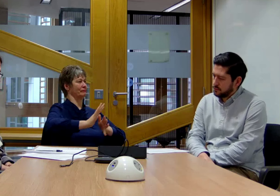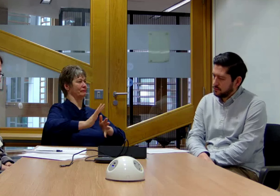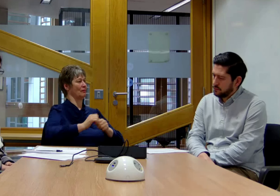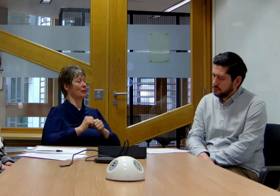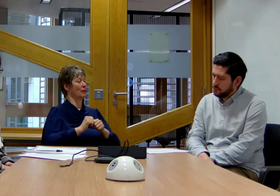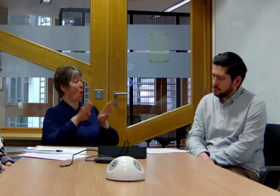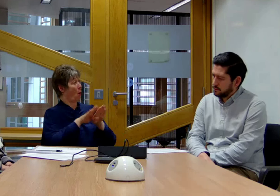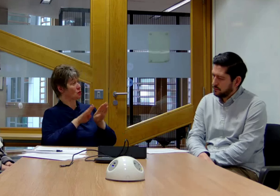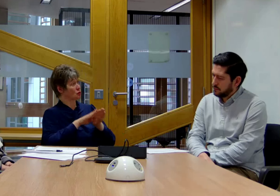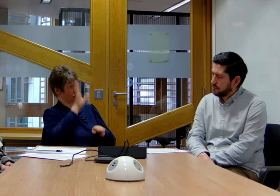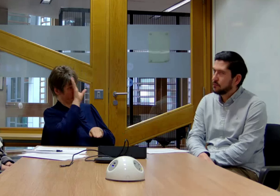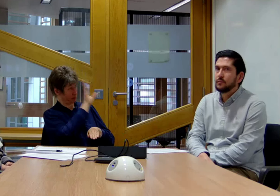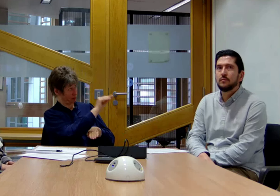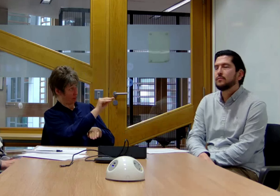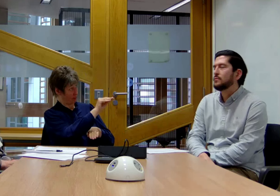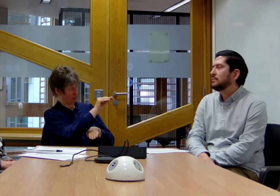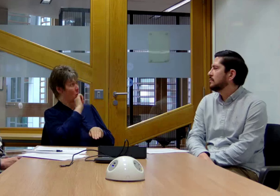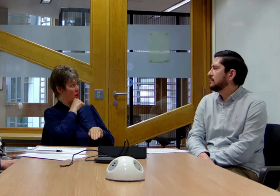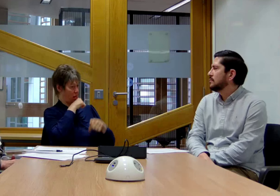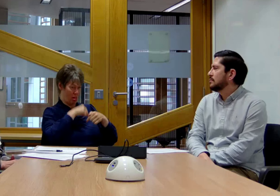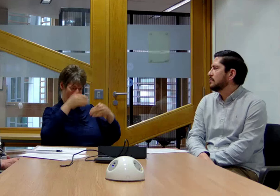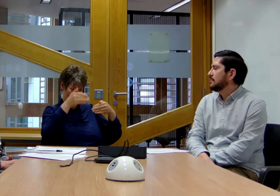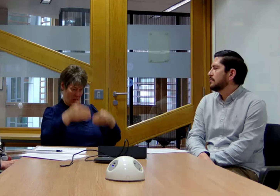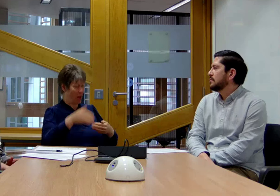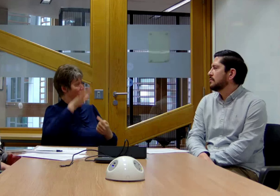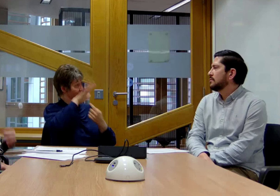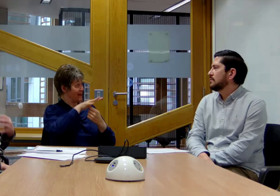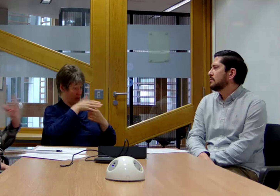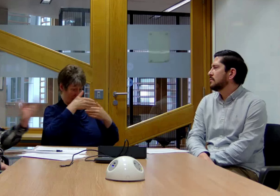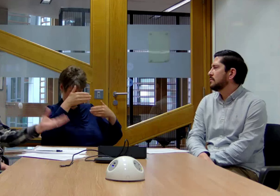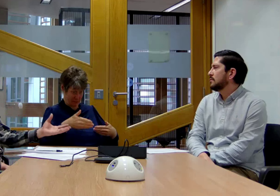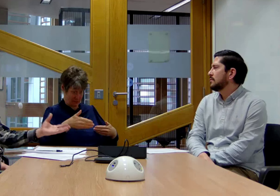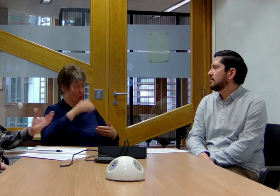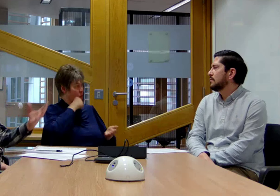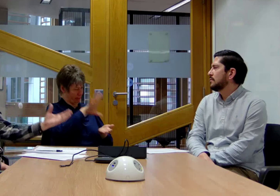Also, just to let you know that we are recording this session, we're going to be recording